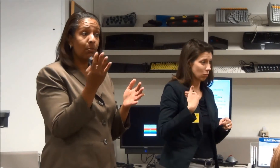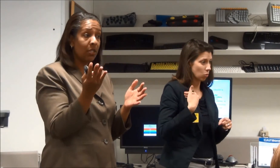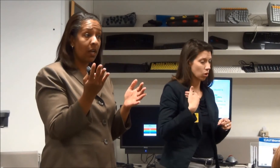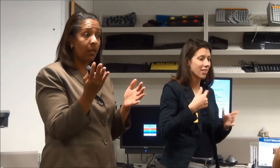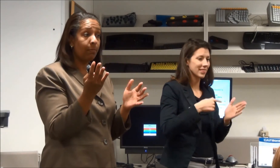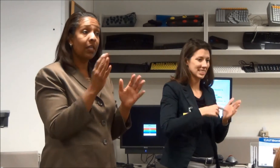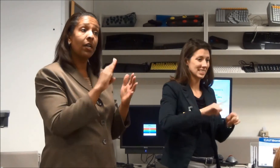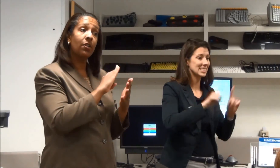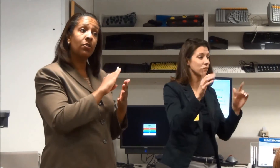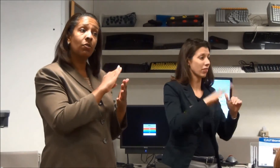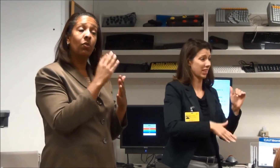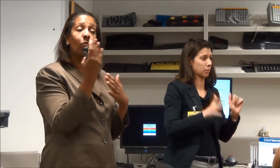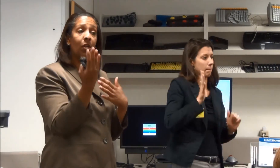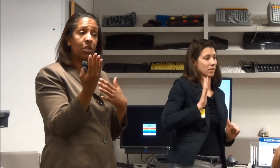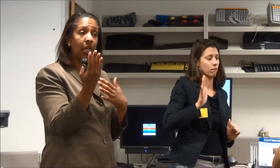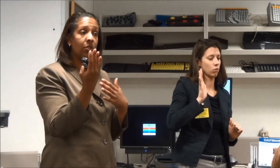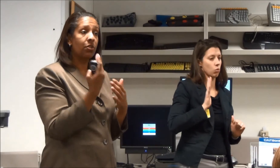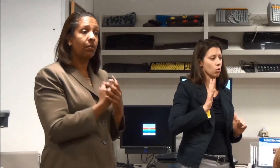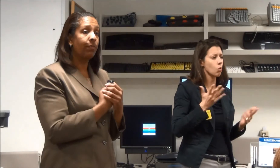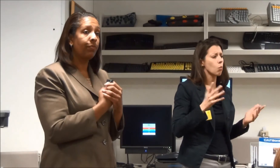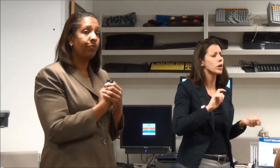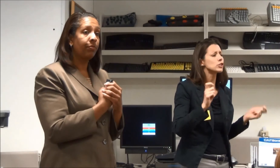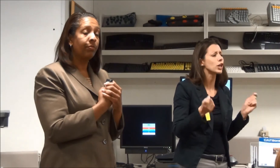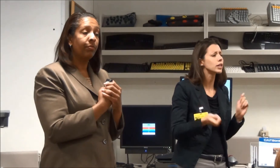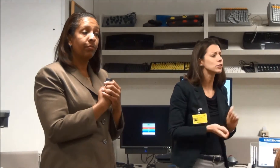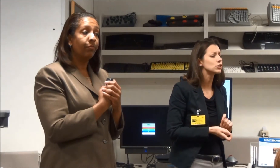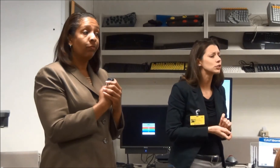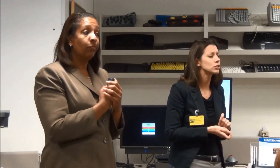to be taught, because what changed?